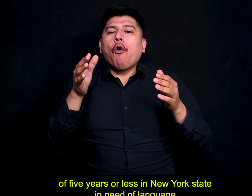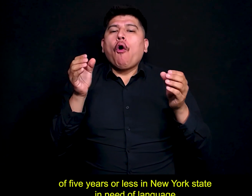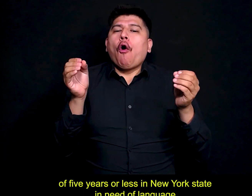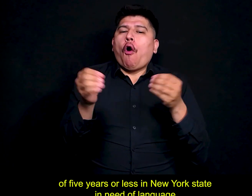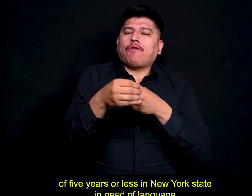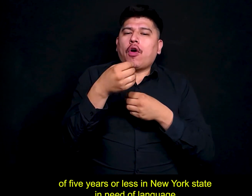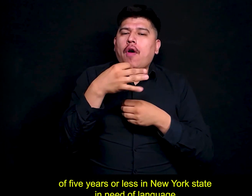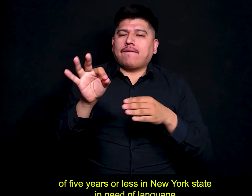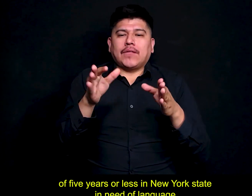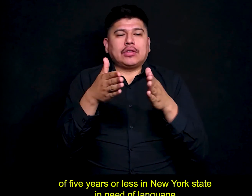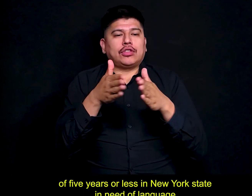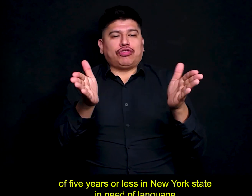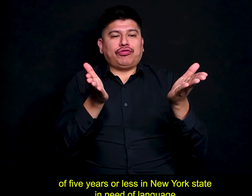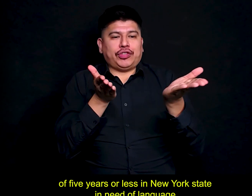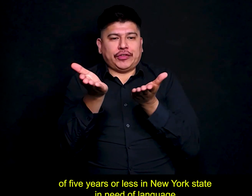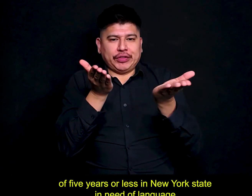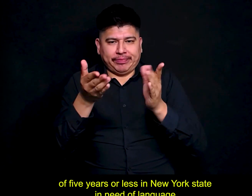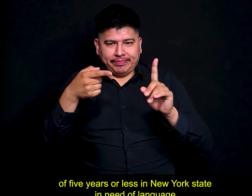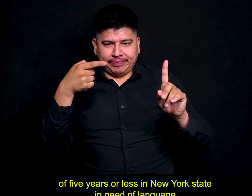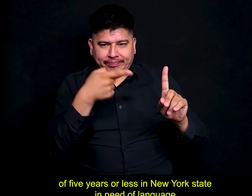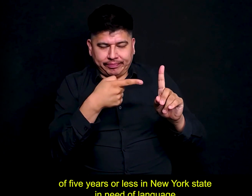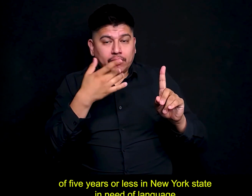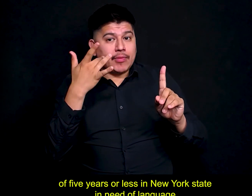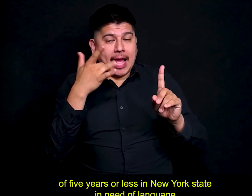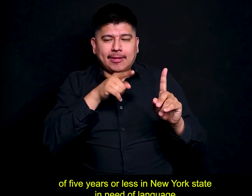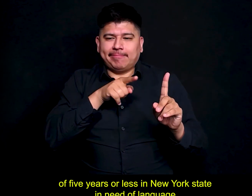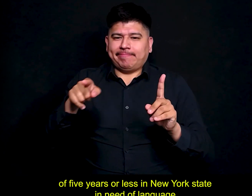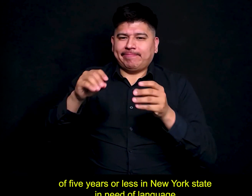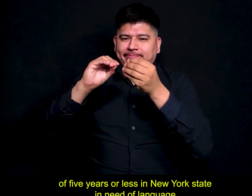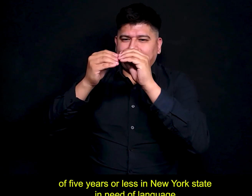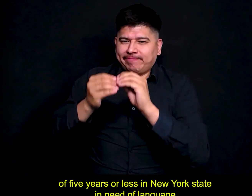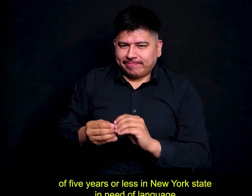of five years or less in New York state in need of language